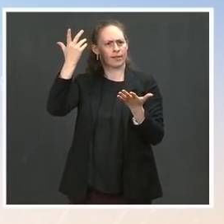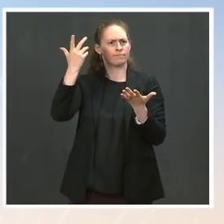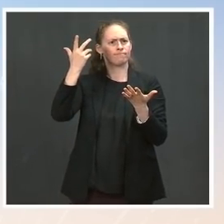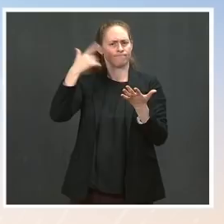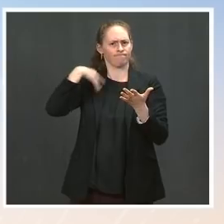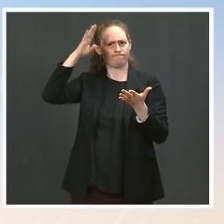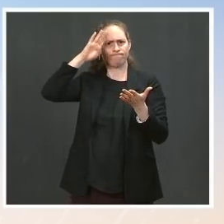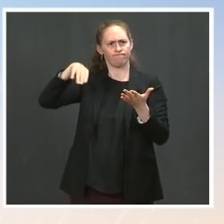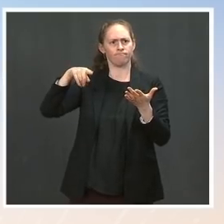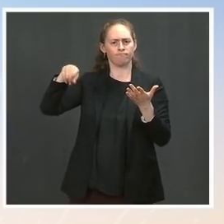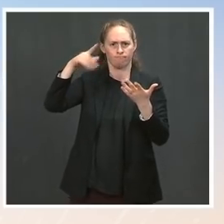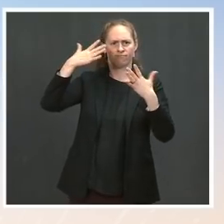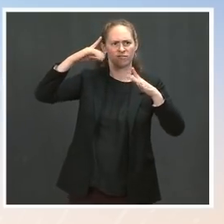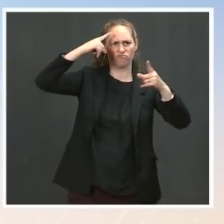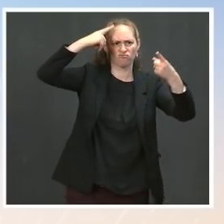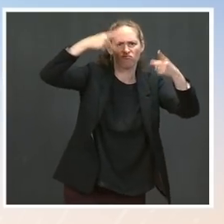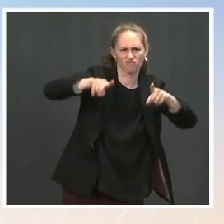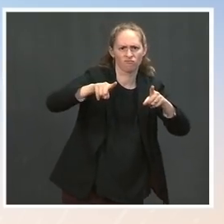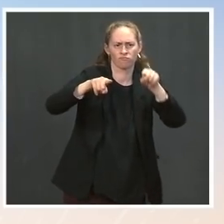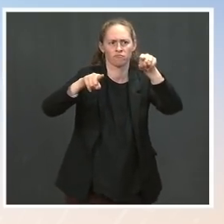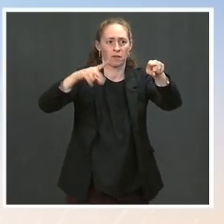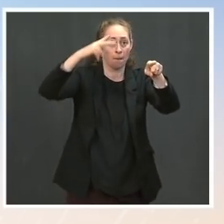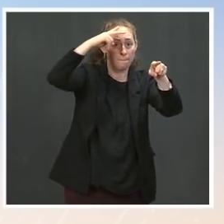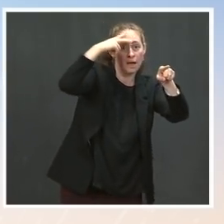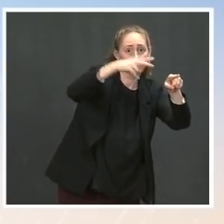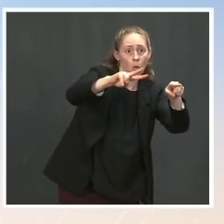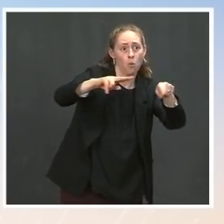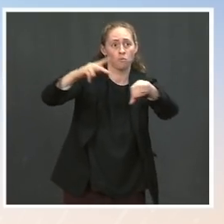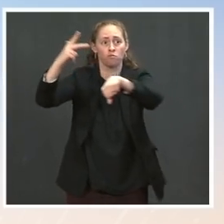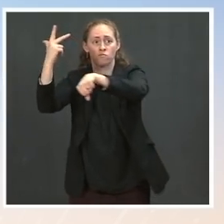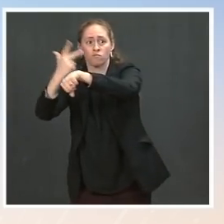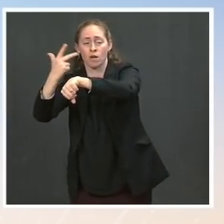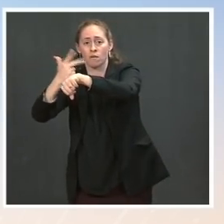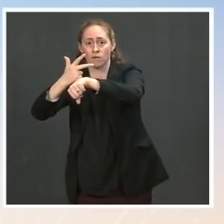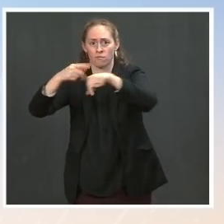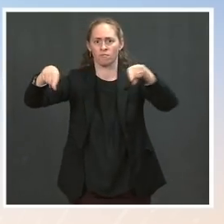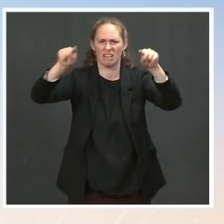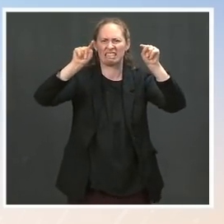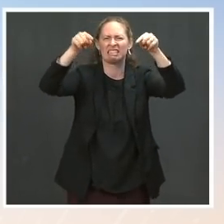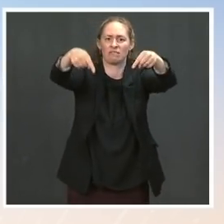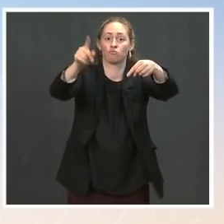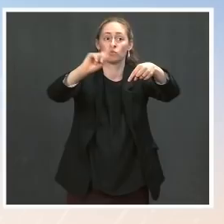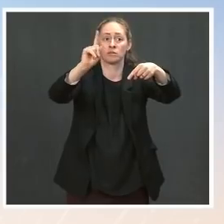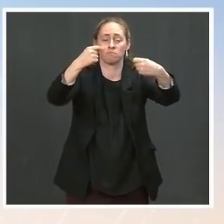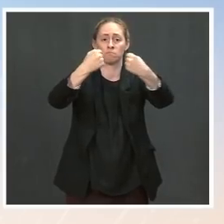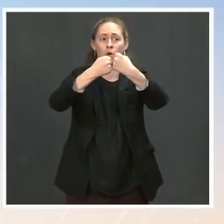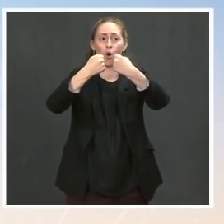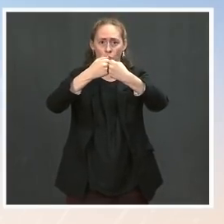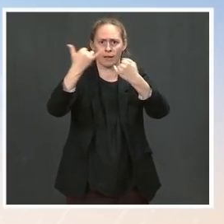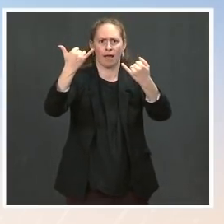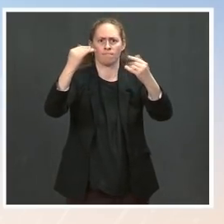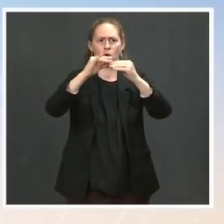and Guatemala to place more troops at the border. And we understand that the Vice President was able to secure these commitments